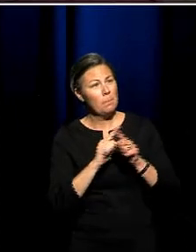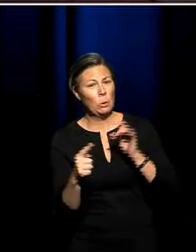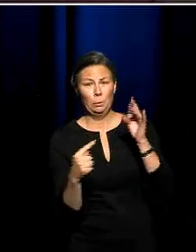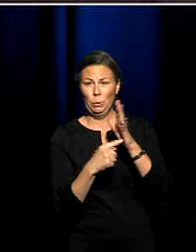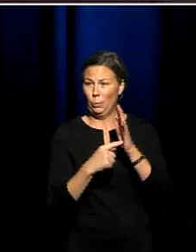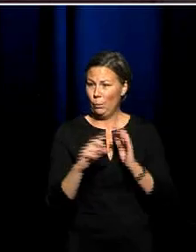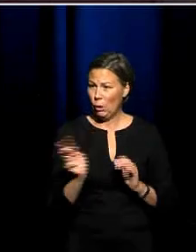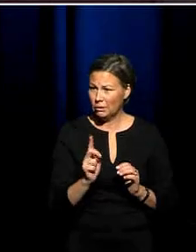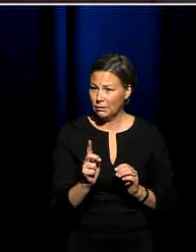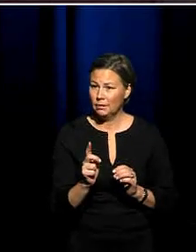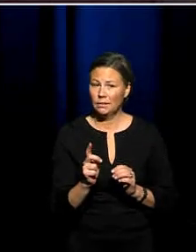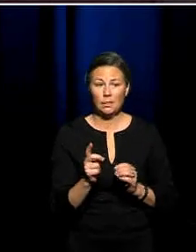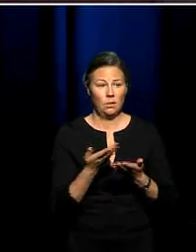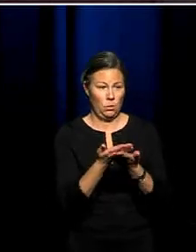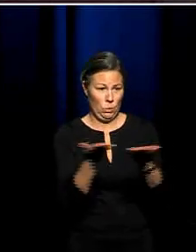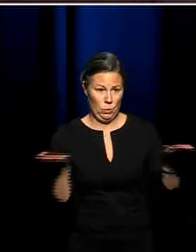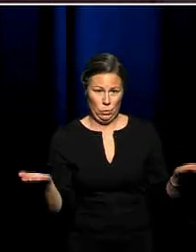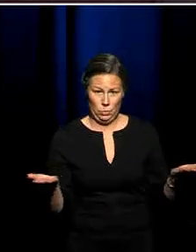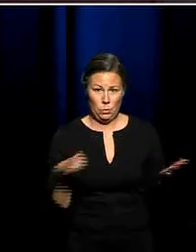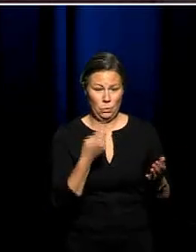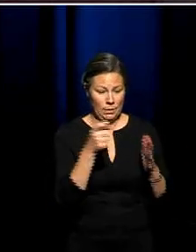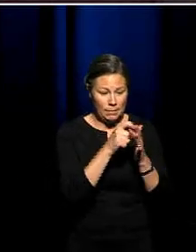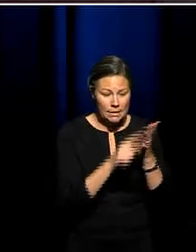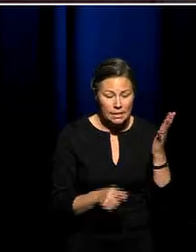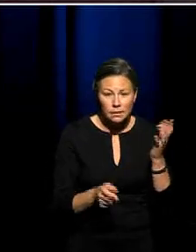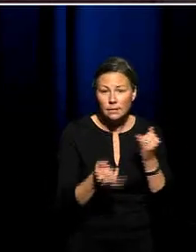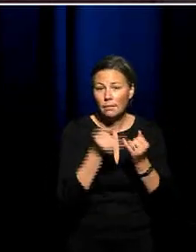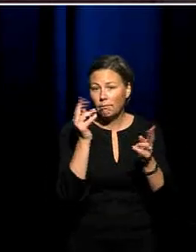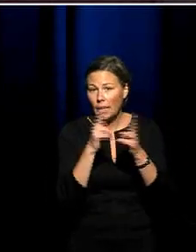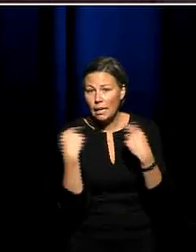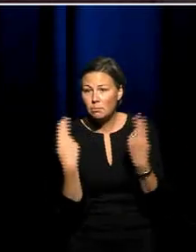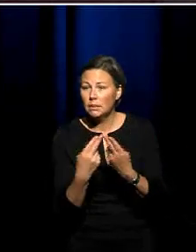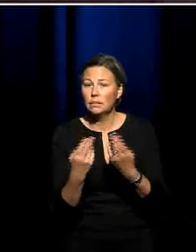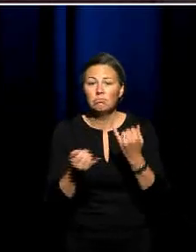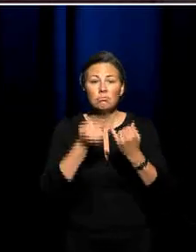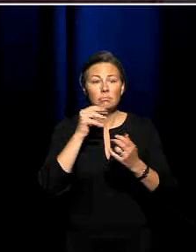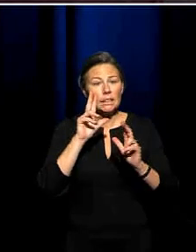Your contributions will be the heart and soul of this Royal Commission. You are